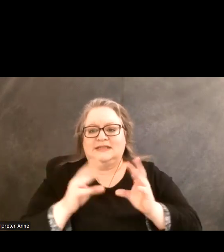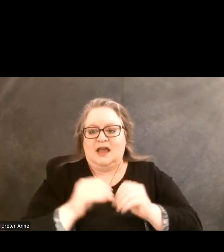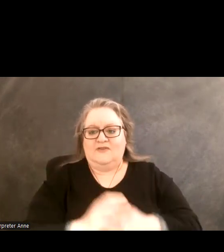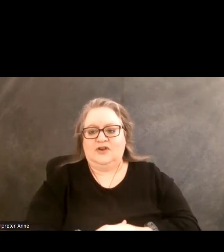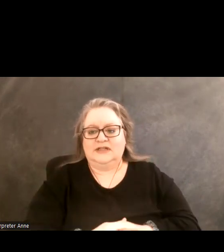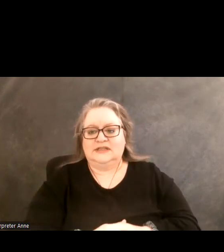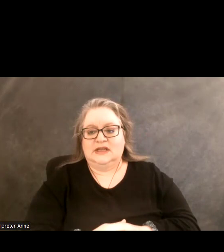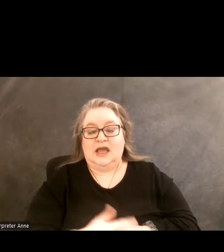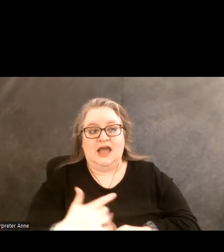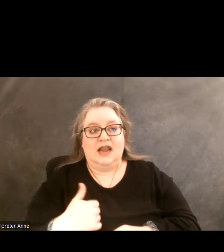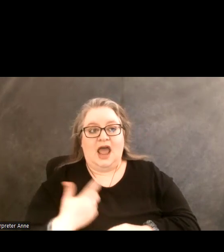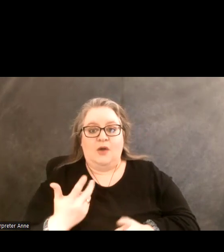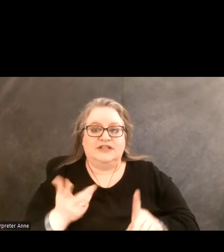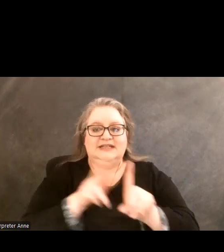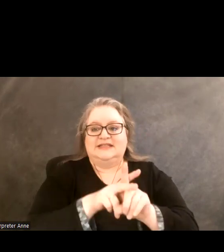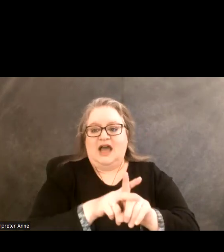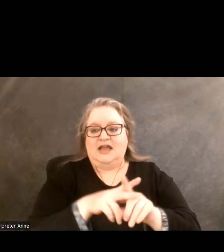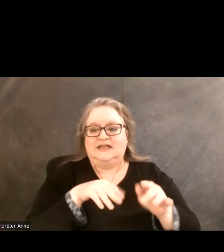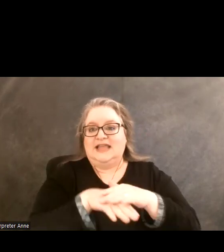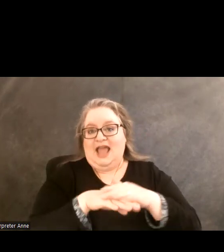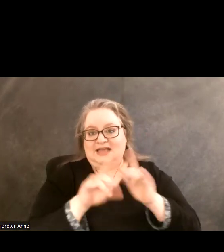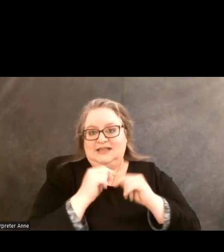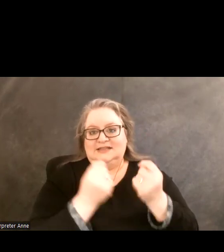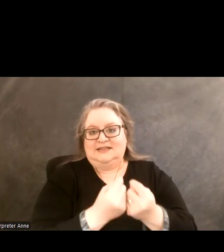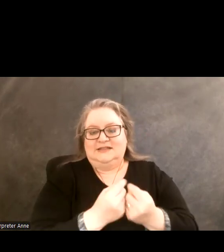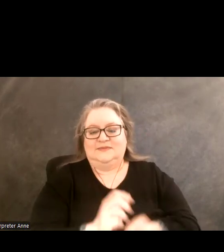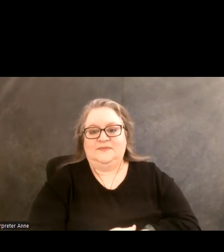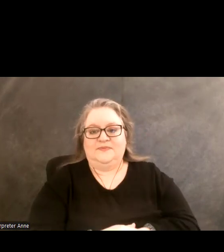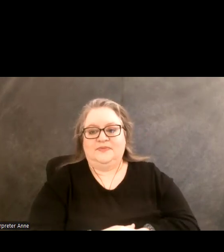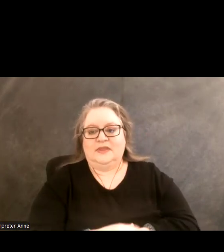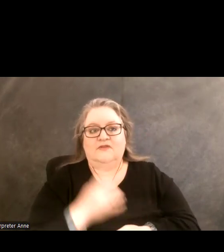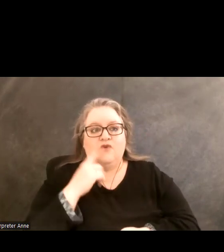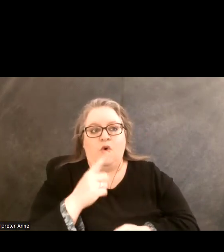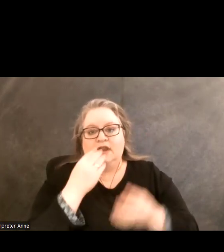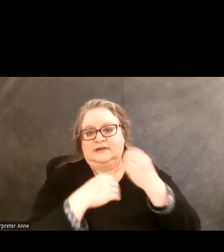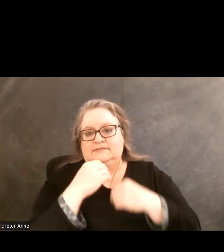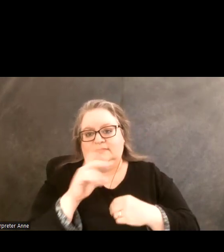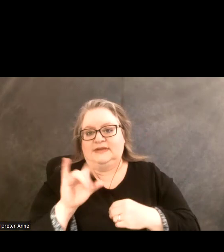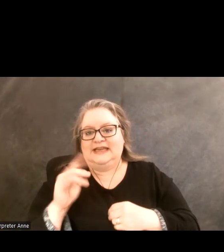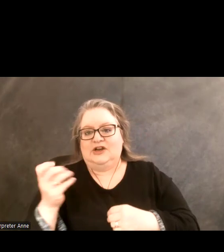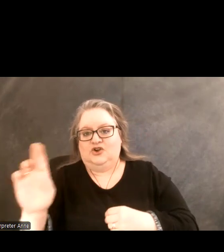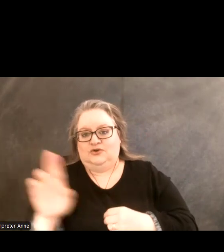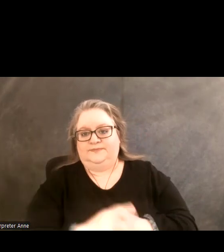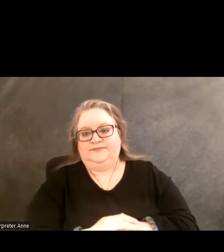was assigned to the access team for a dinner, okay? And they